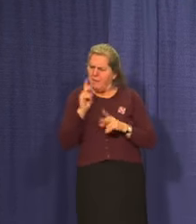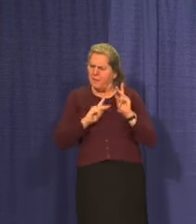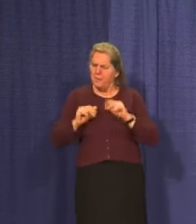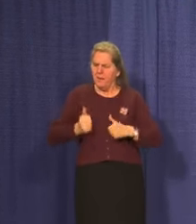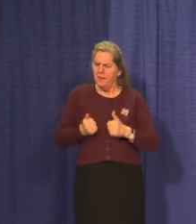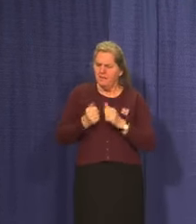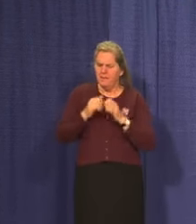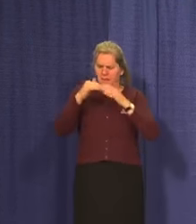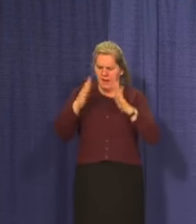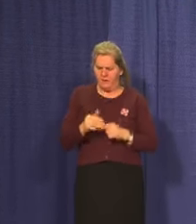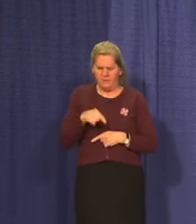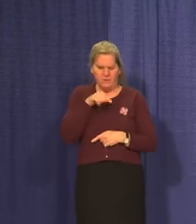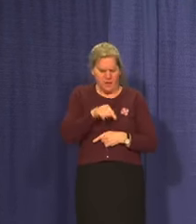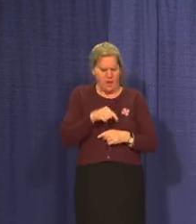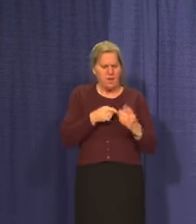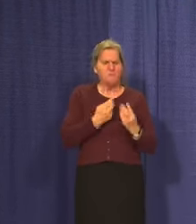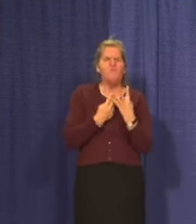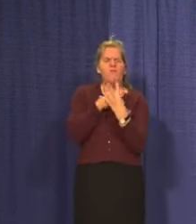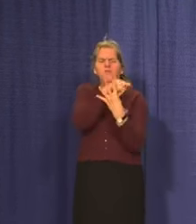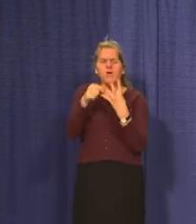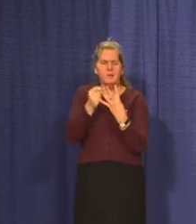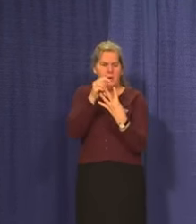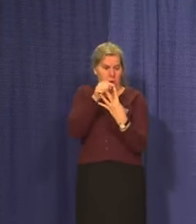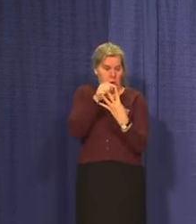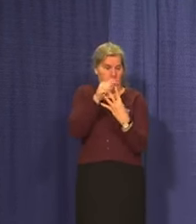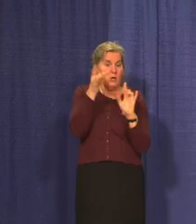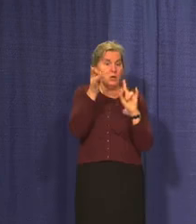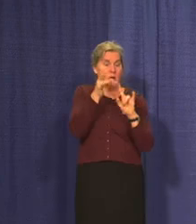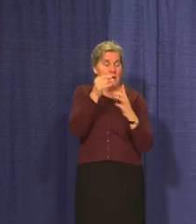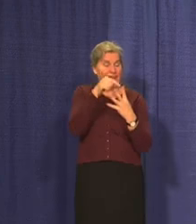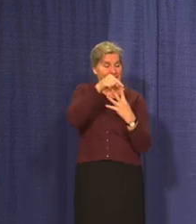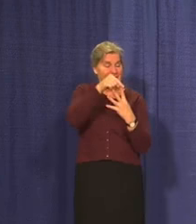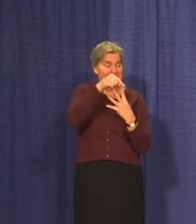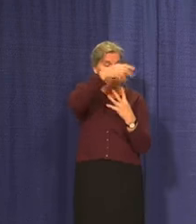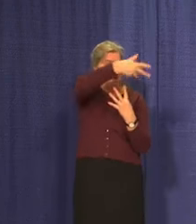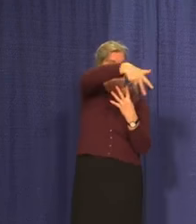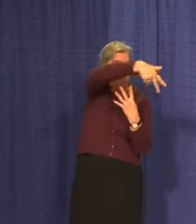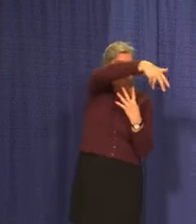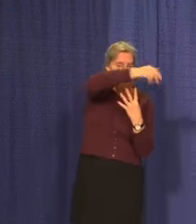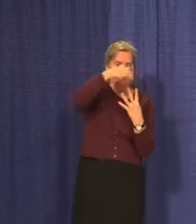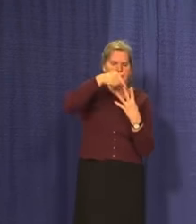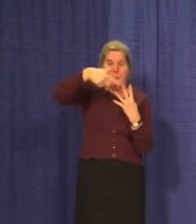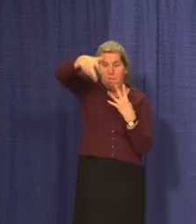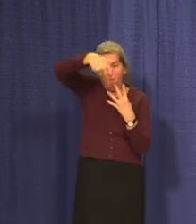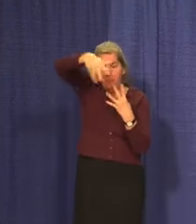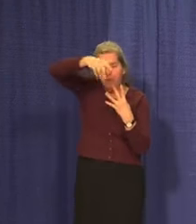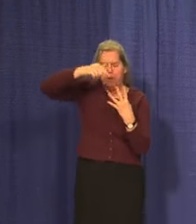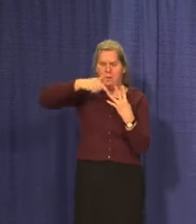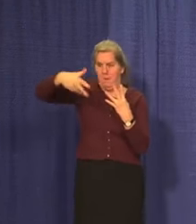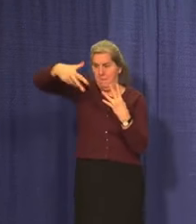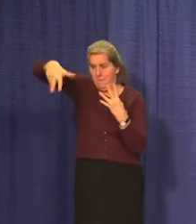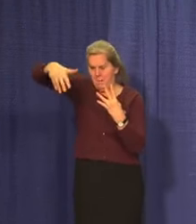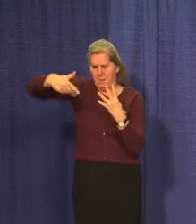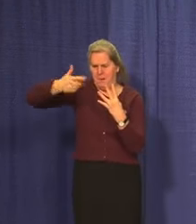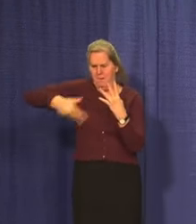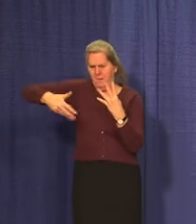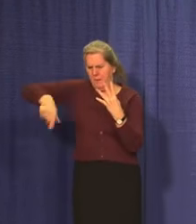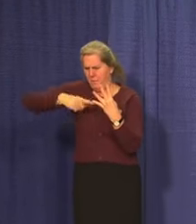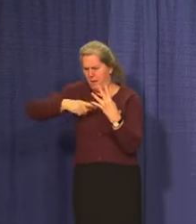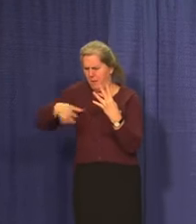PERSON HAS WITH OTHERS? SO, IF ONE OF THOSE CONTACTS WERE TO BE INFECTED, HOW MANY CHANCES ARE THERE TO BRING THAT